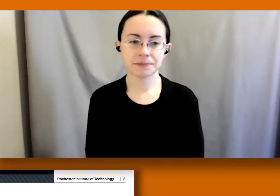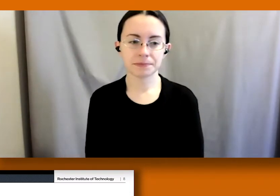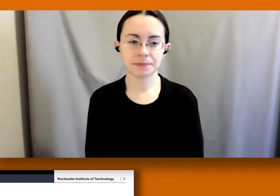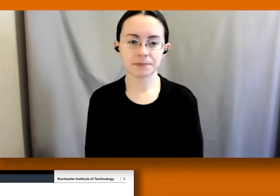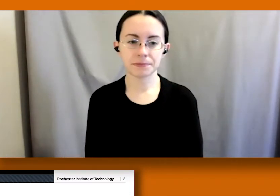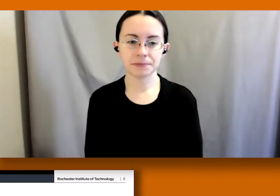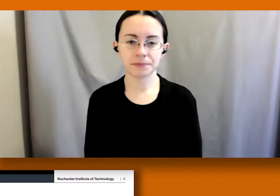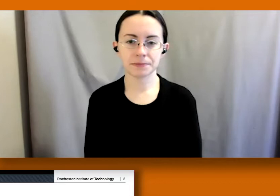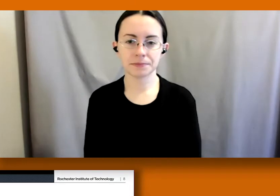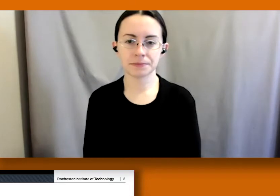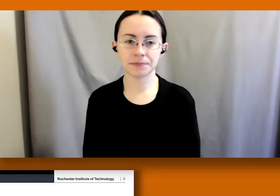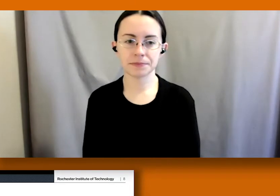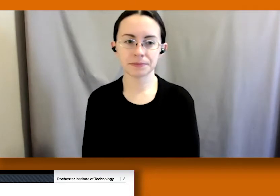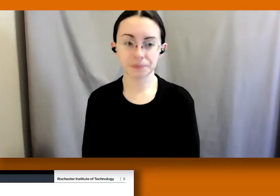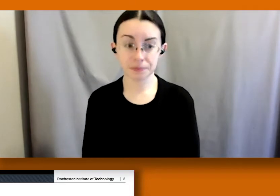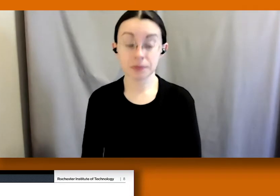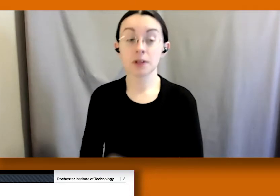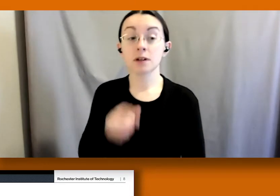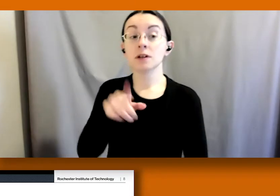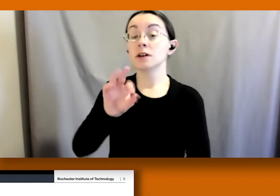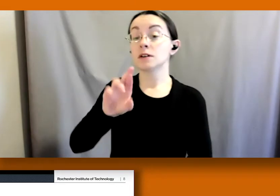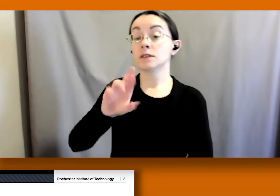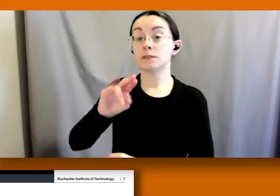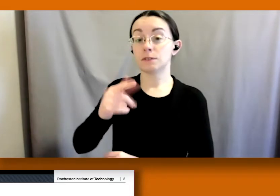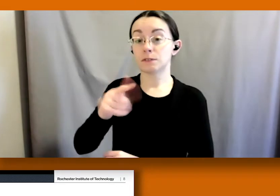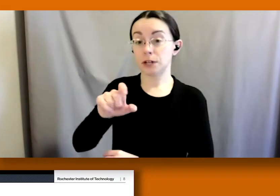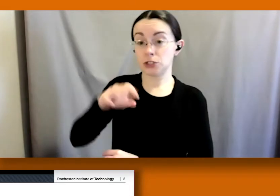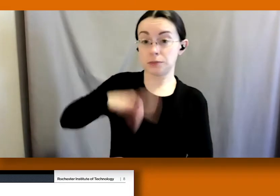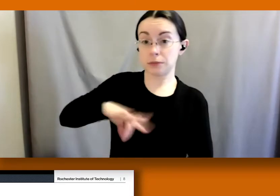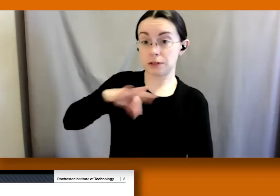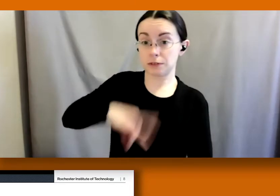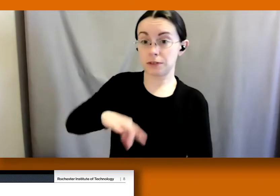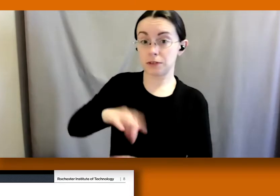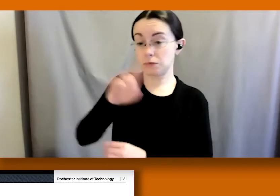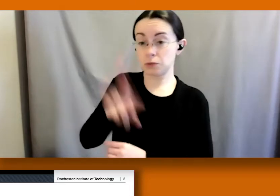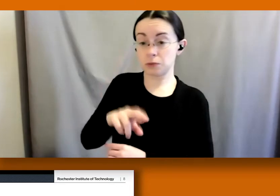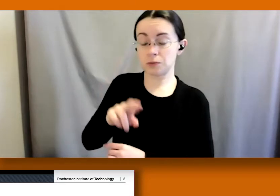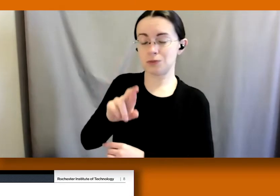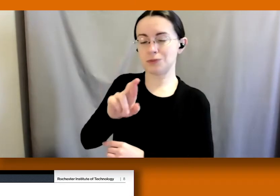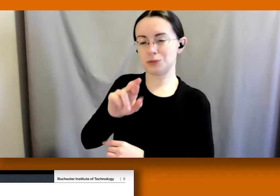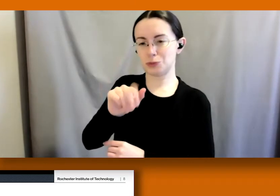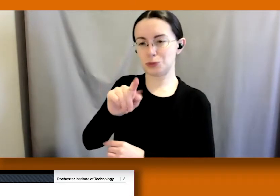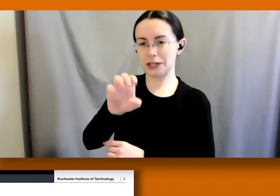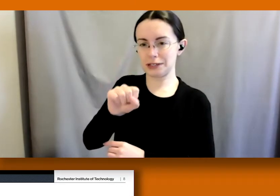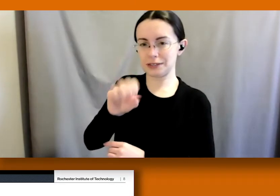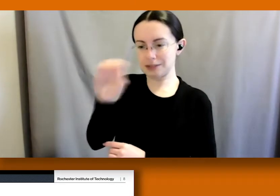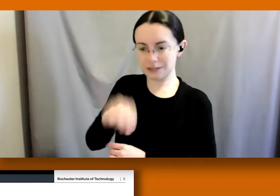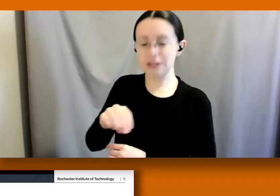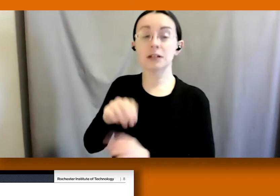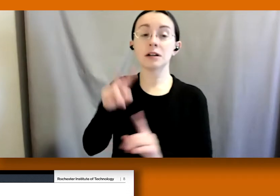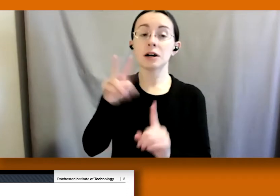Fringe rates do not apply to undergraduate or graduate students, but they do apply to post-docs.